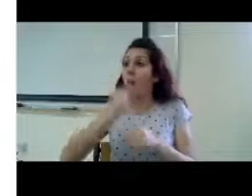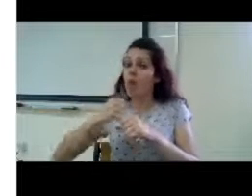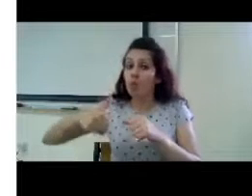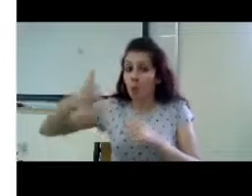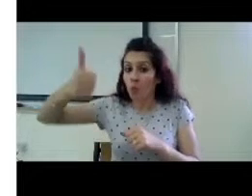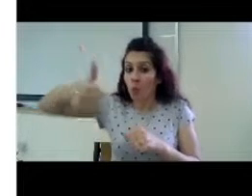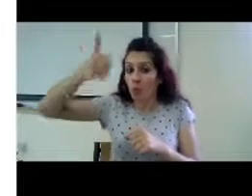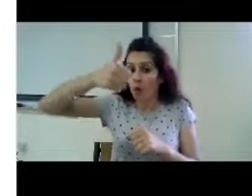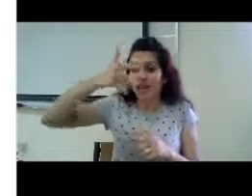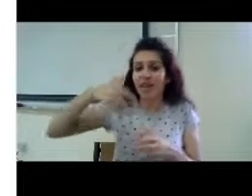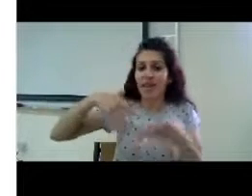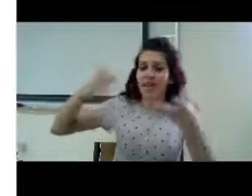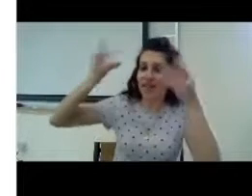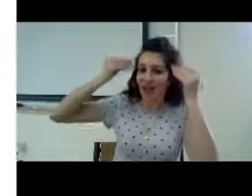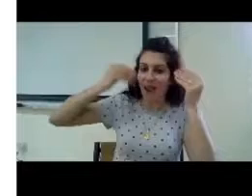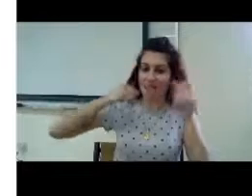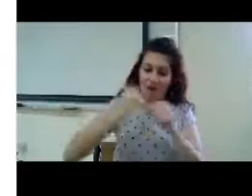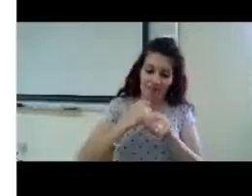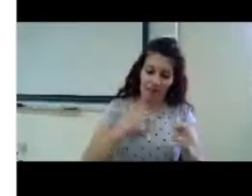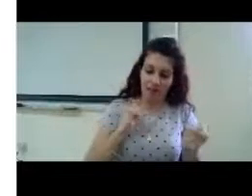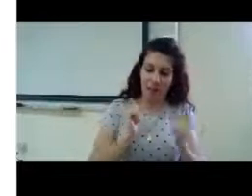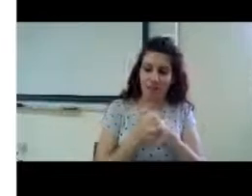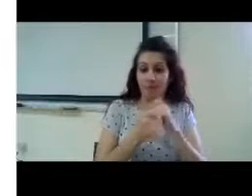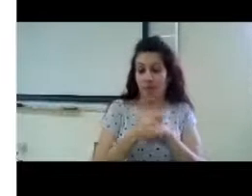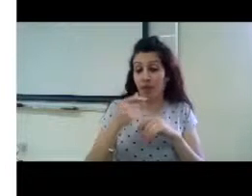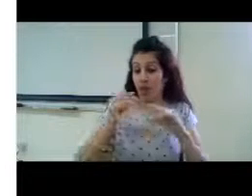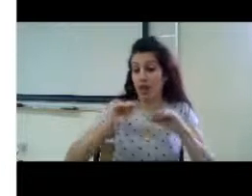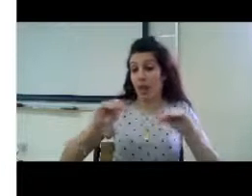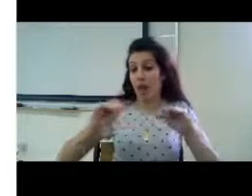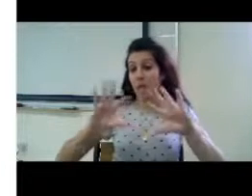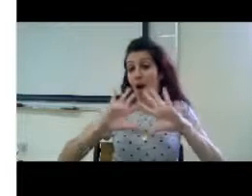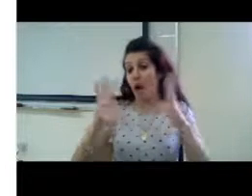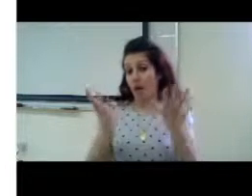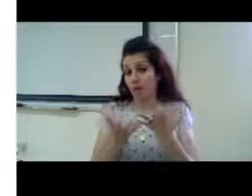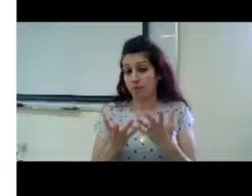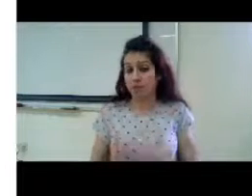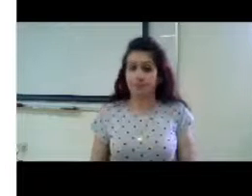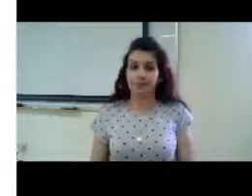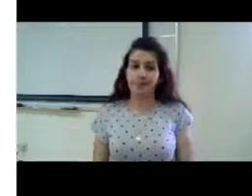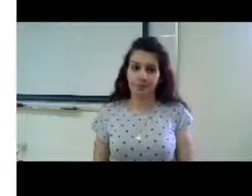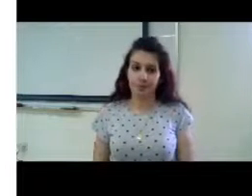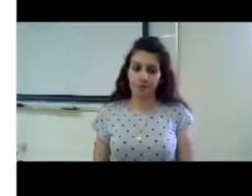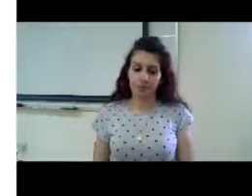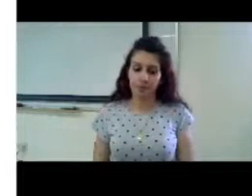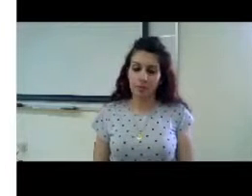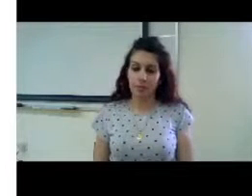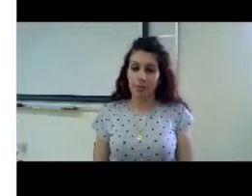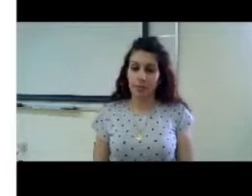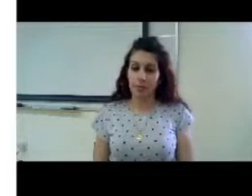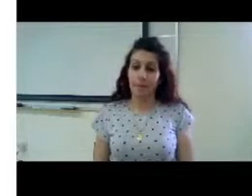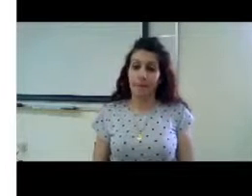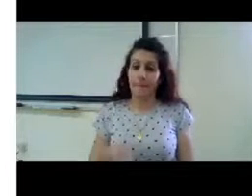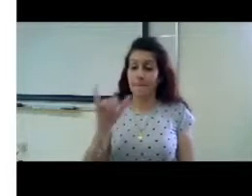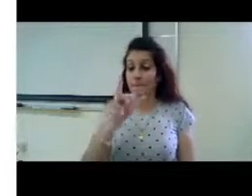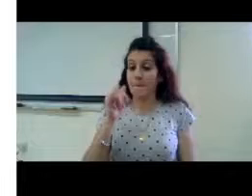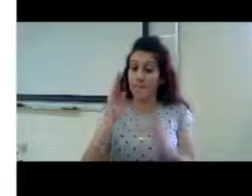Universal Design for Learning principles to not only provide systems but also